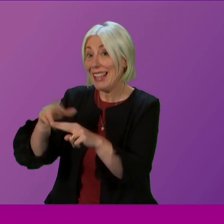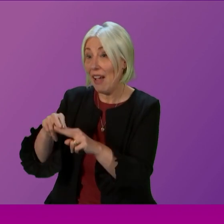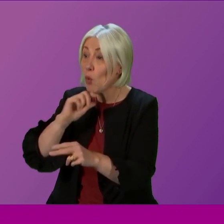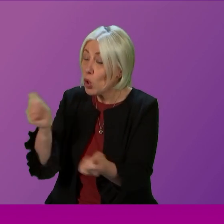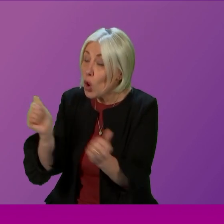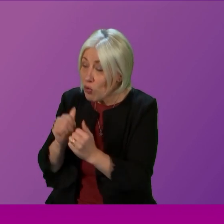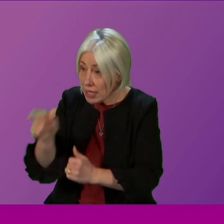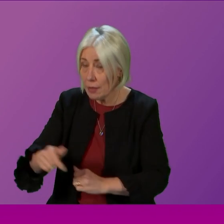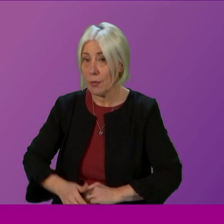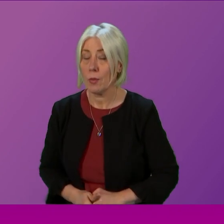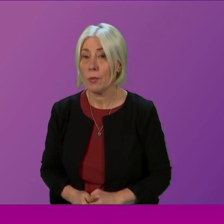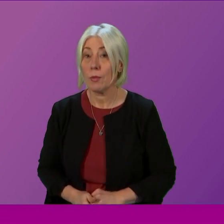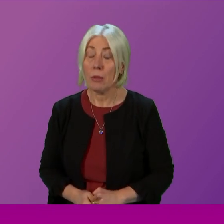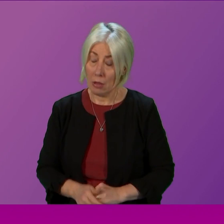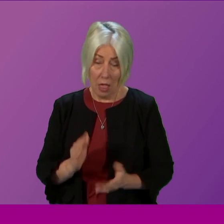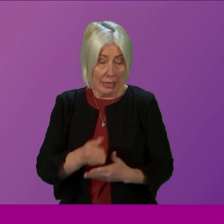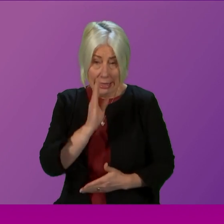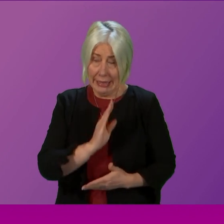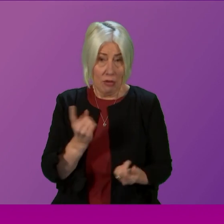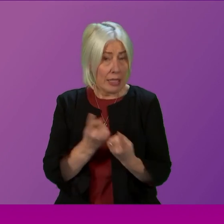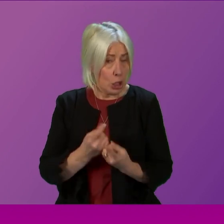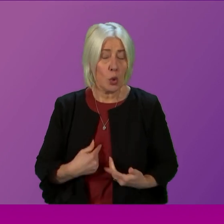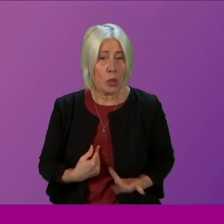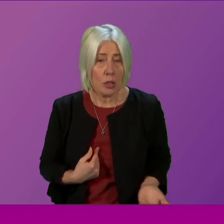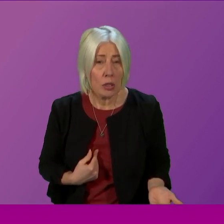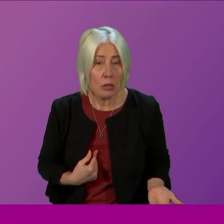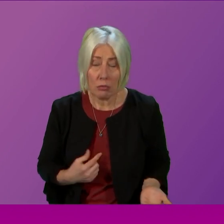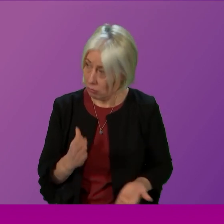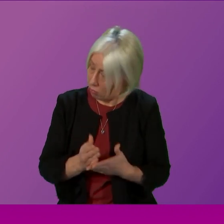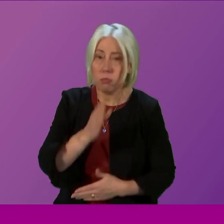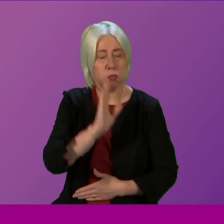Those are serious issues, and we take them seriously. However,